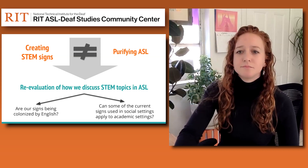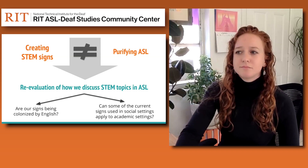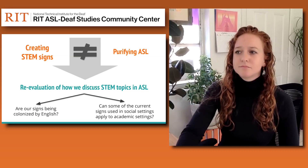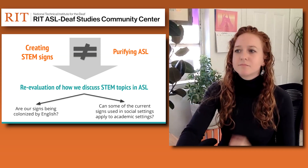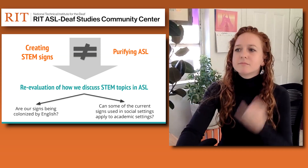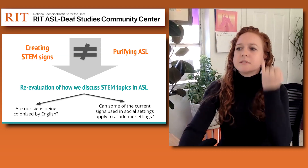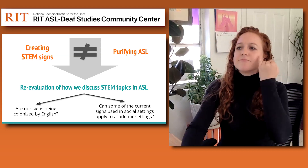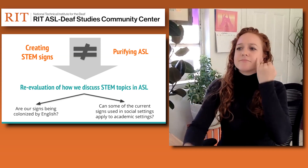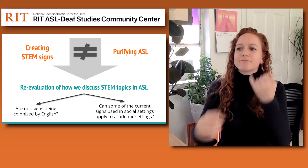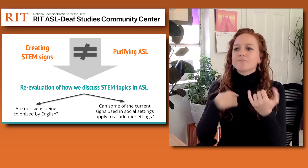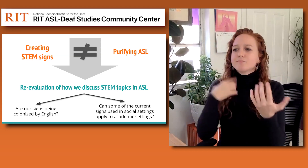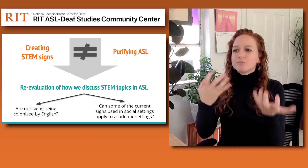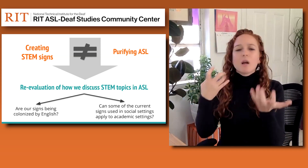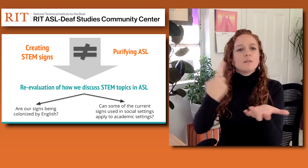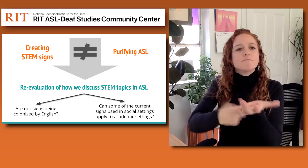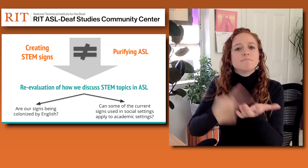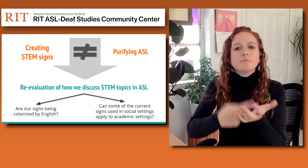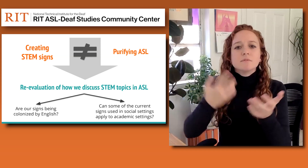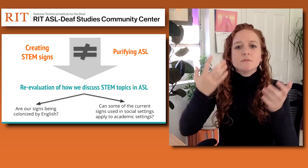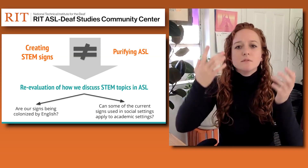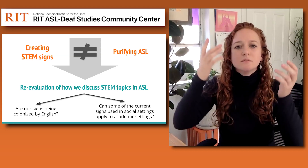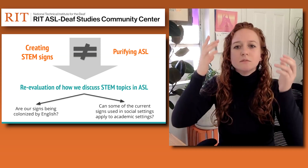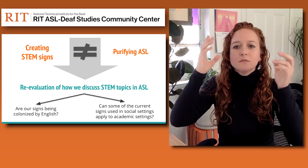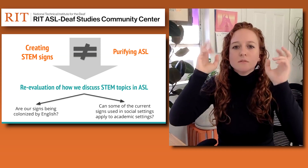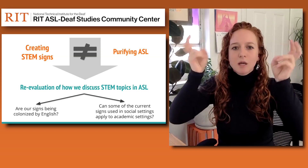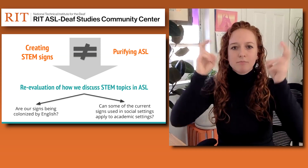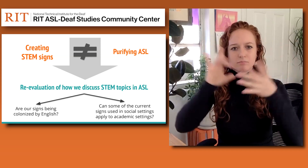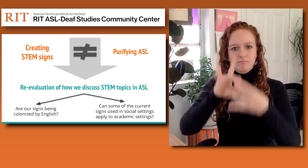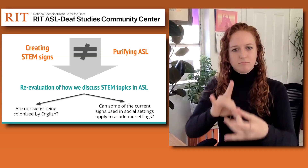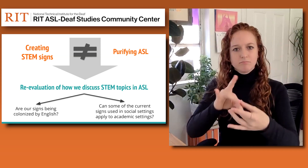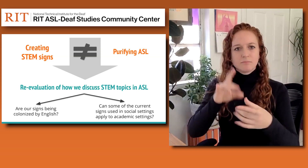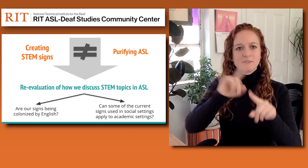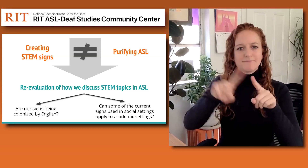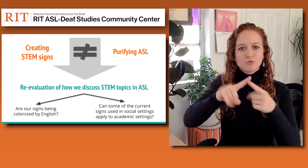of what we're signing? So, there are different things,